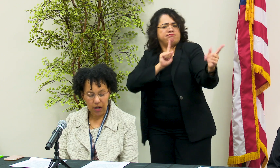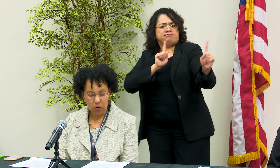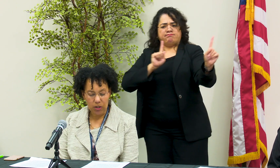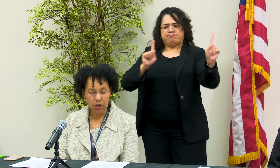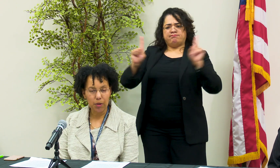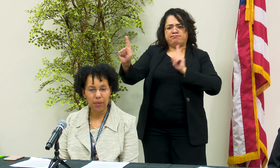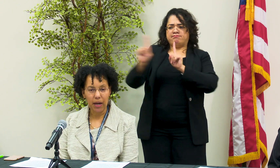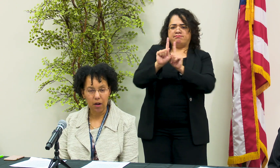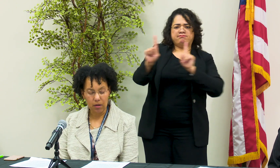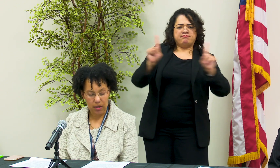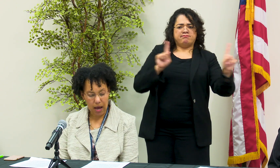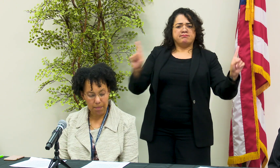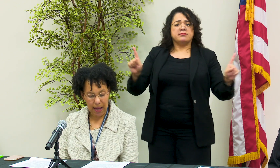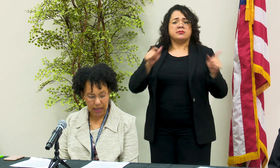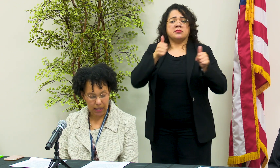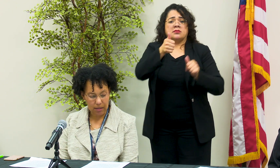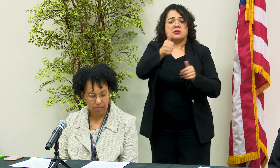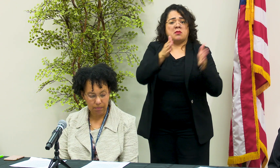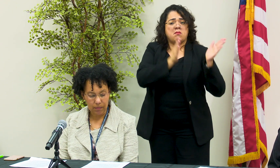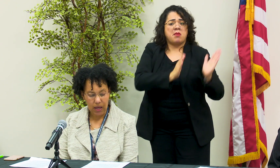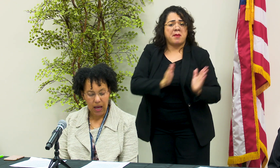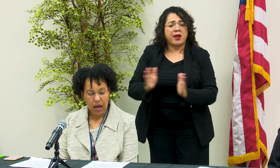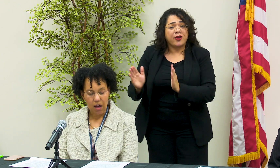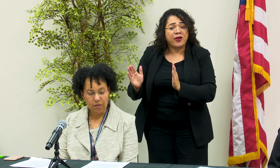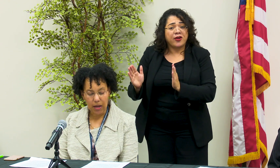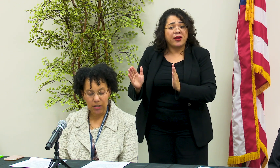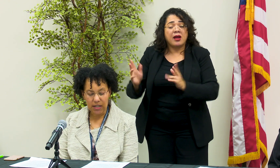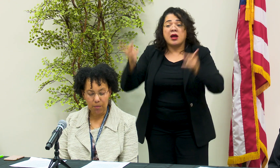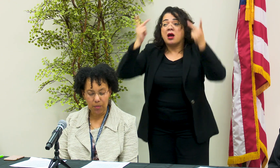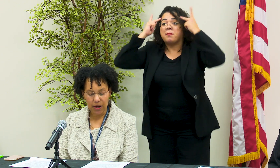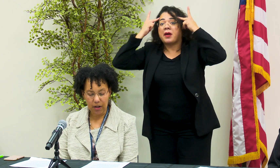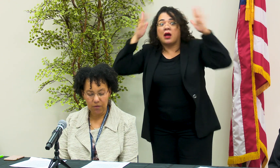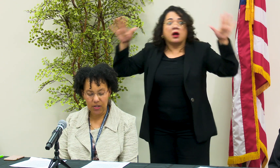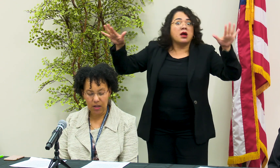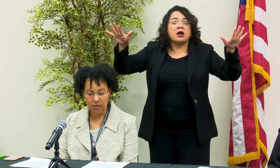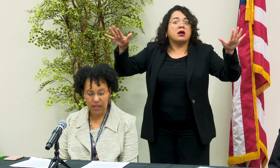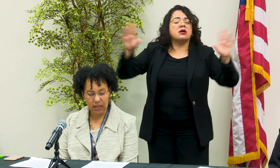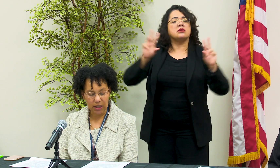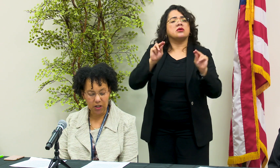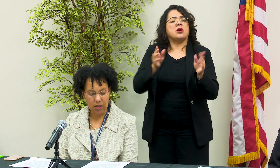for everyone to prepare, not panic. Families can prepare for self isolation